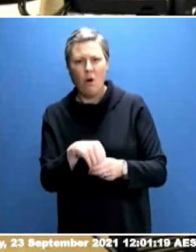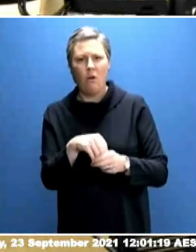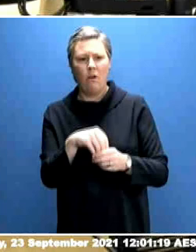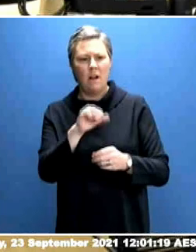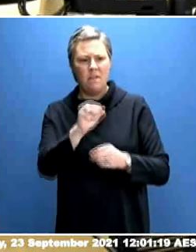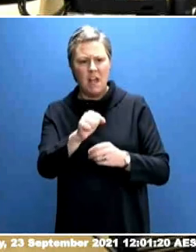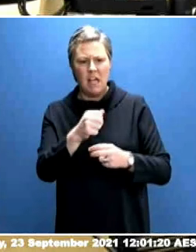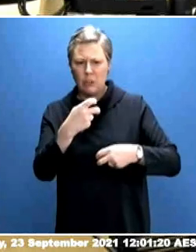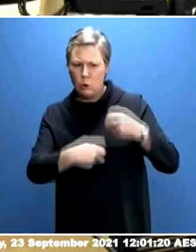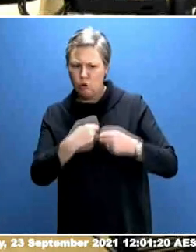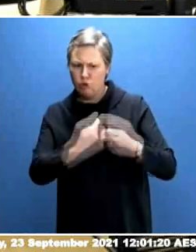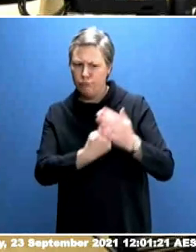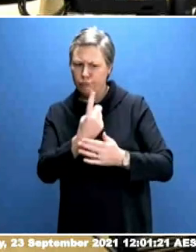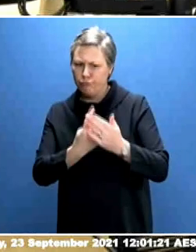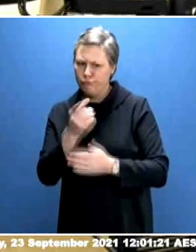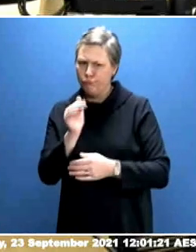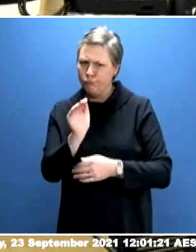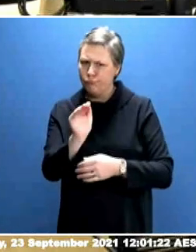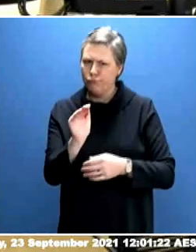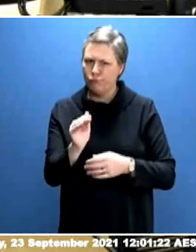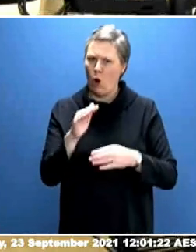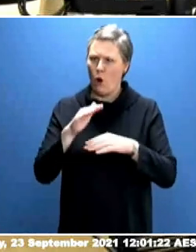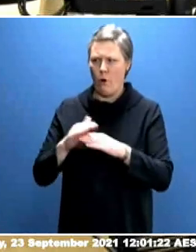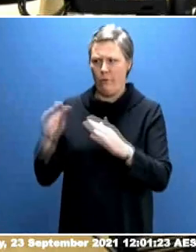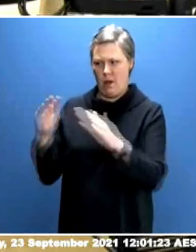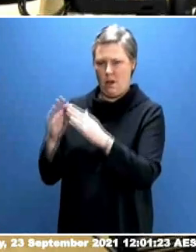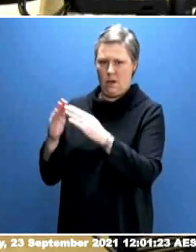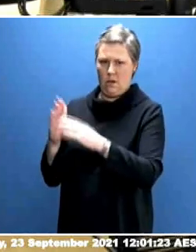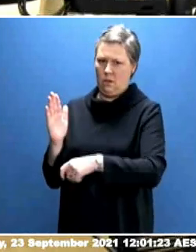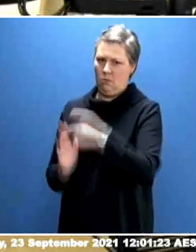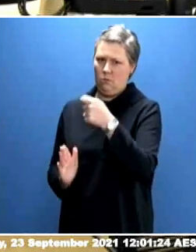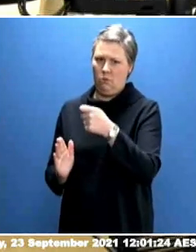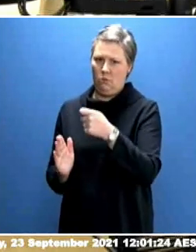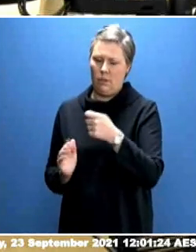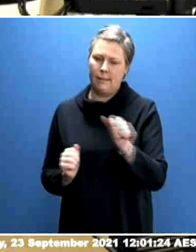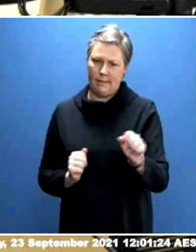has raised to date with respect to Secure Care in the Northern Territory? Yes, that's correct.